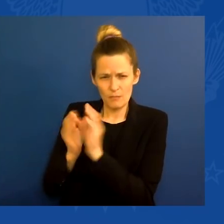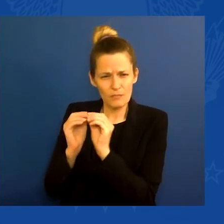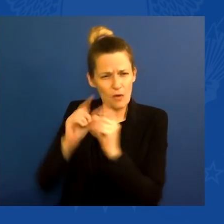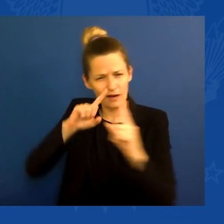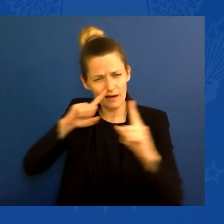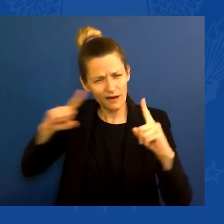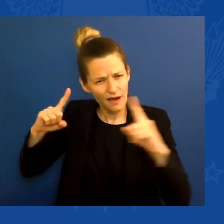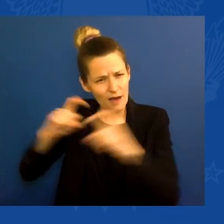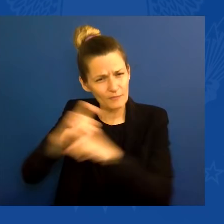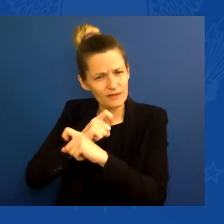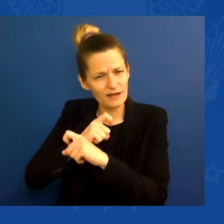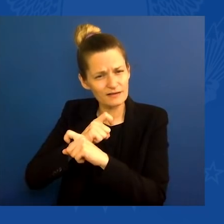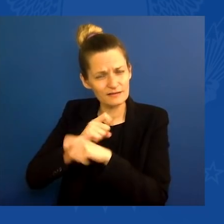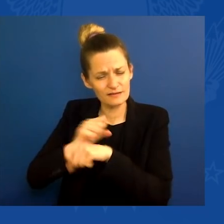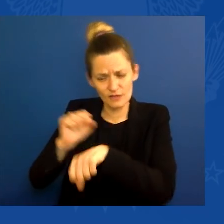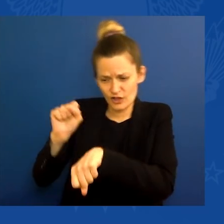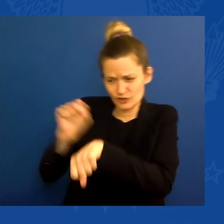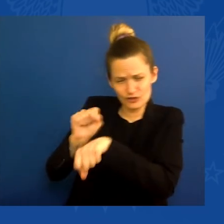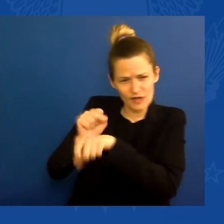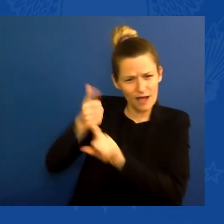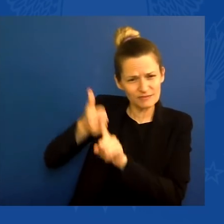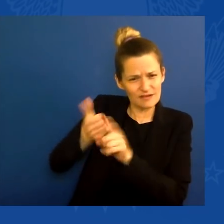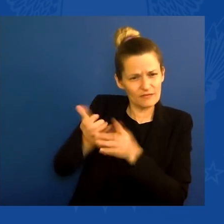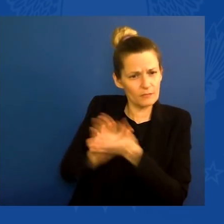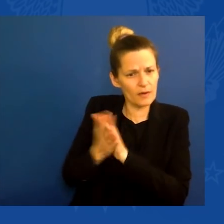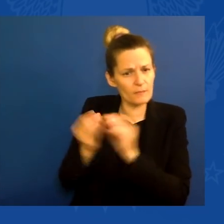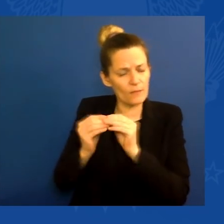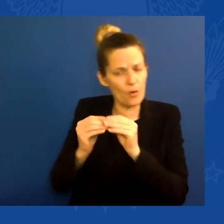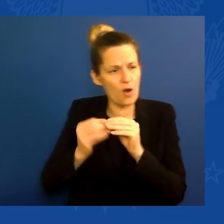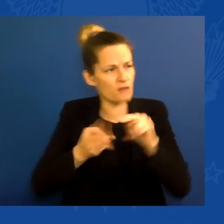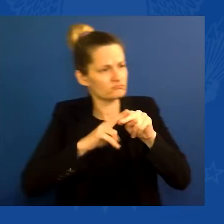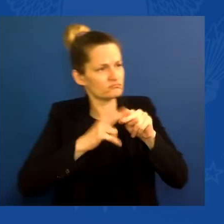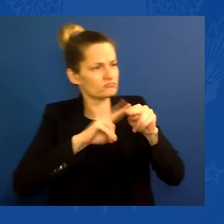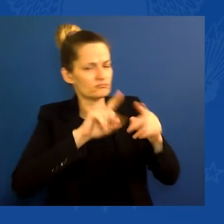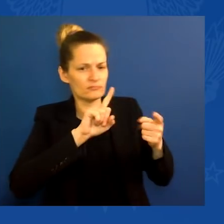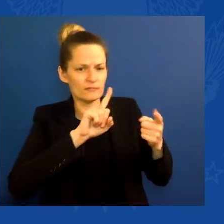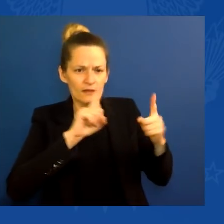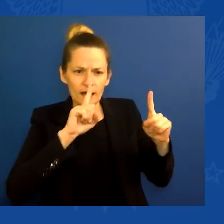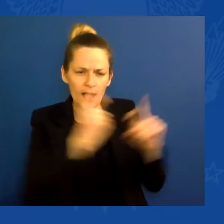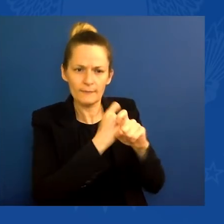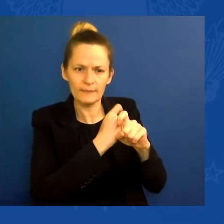Yet we expect so much more of all of you.